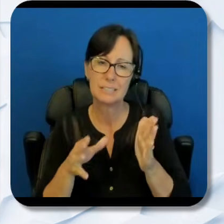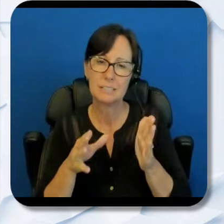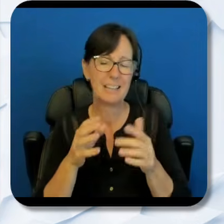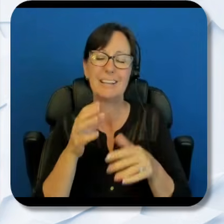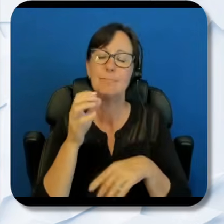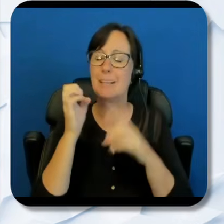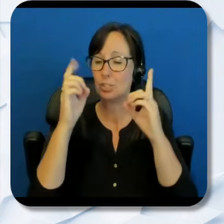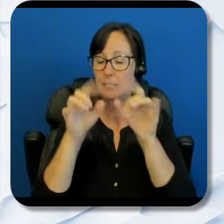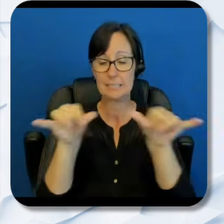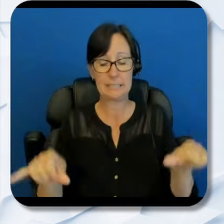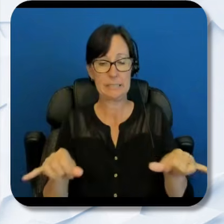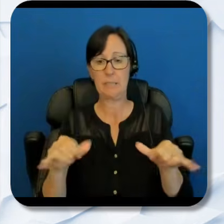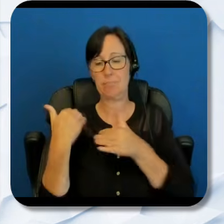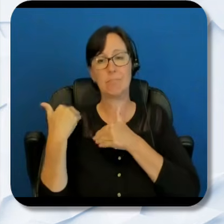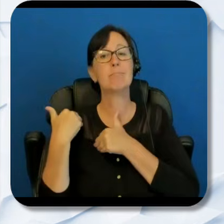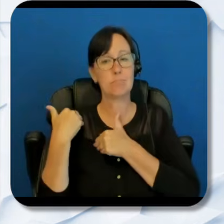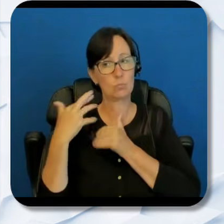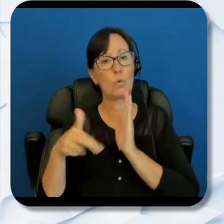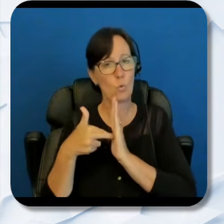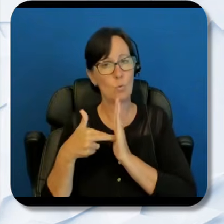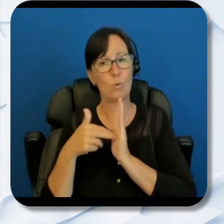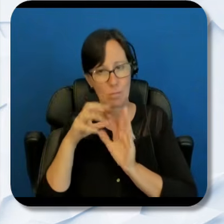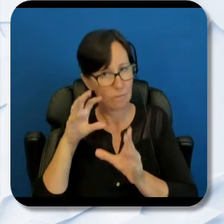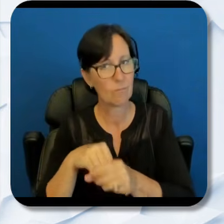and we've seen so many models out there where when we meet students,